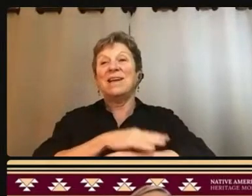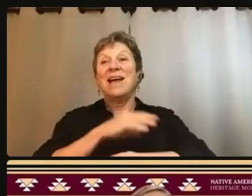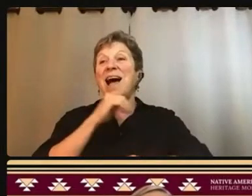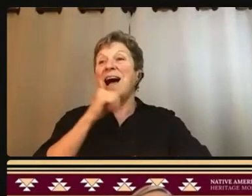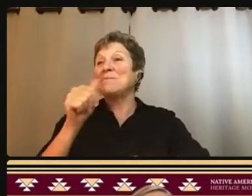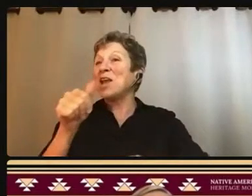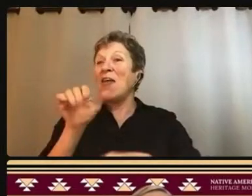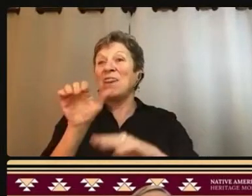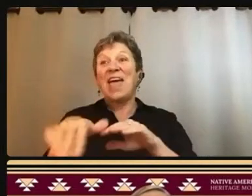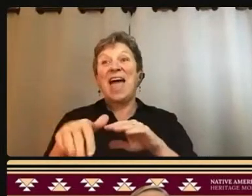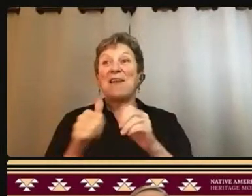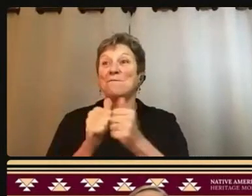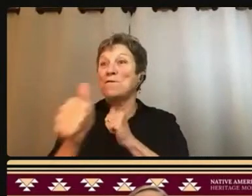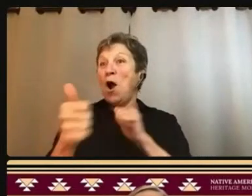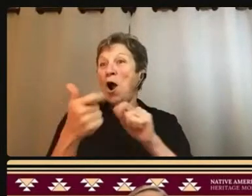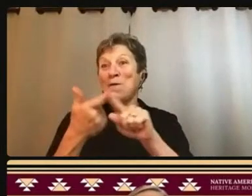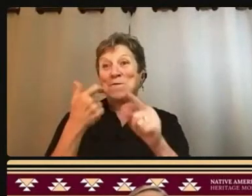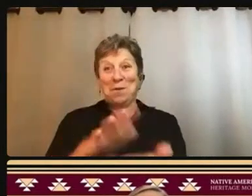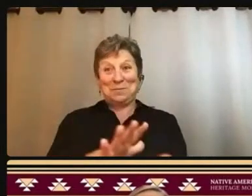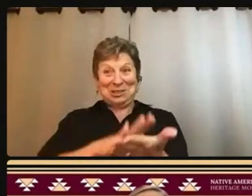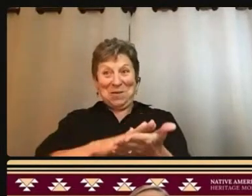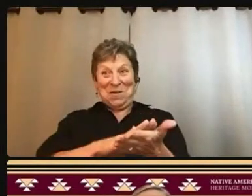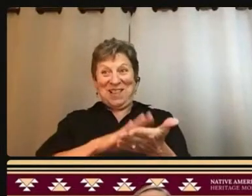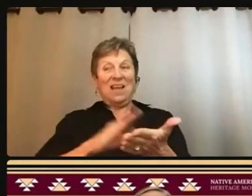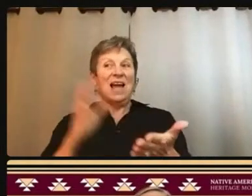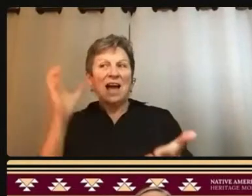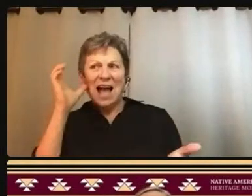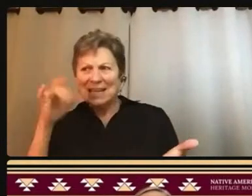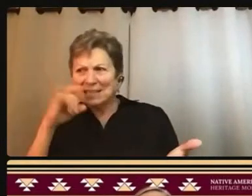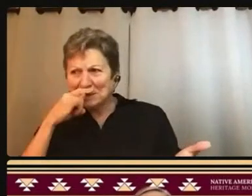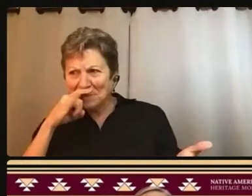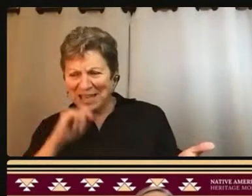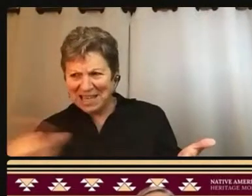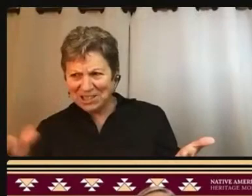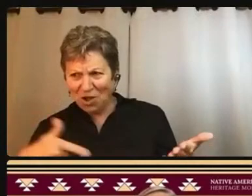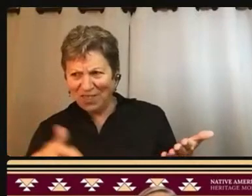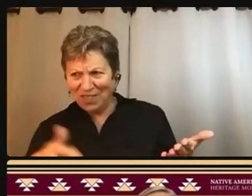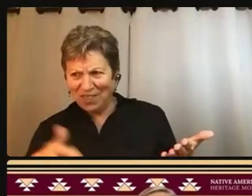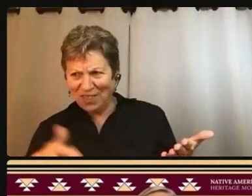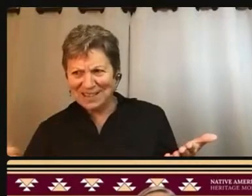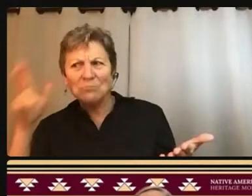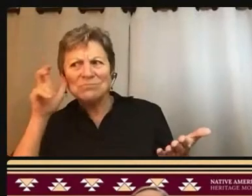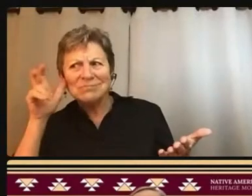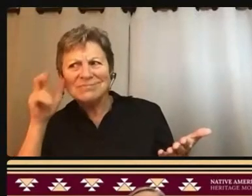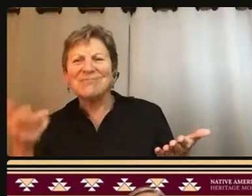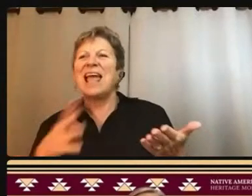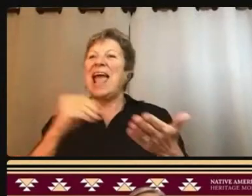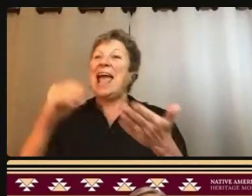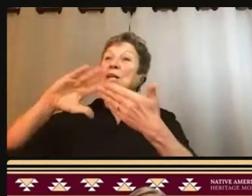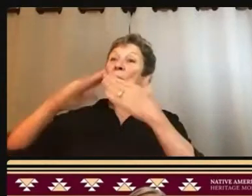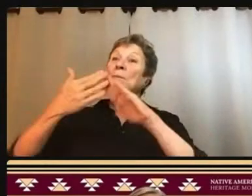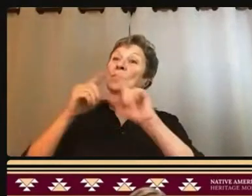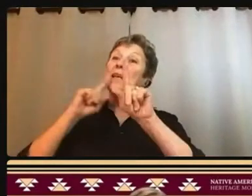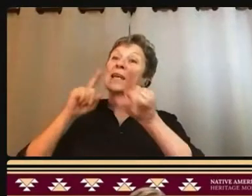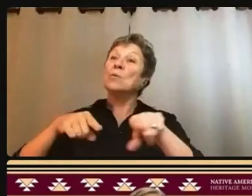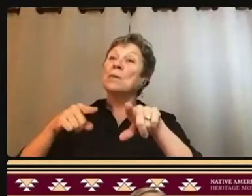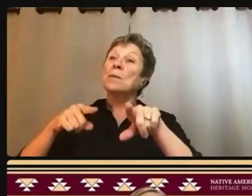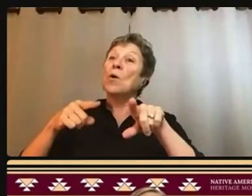A LOT OF THAT TO THE TABLE AND M NOT THAT FAR REMOVED.